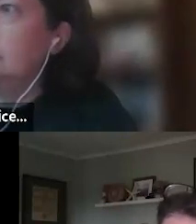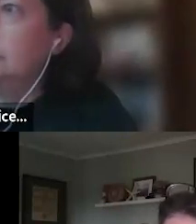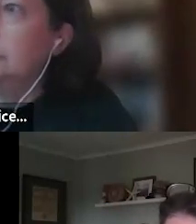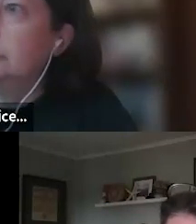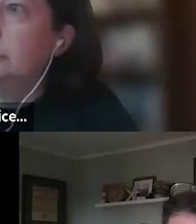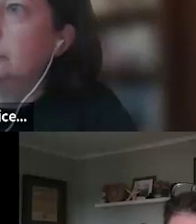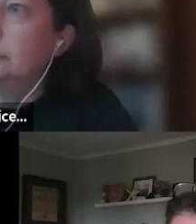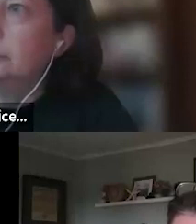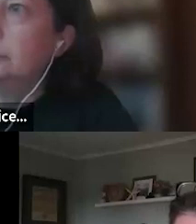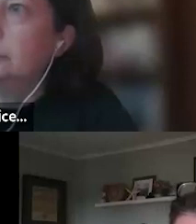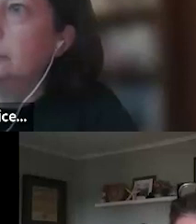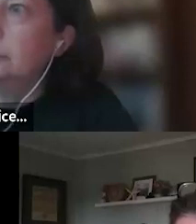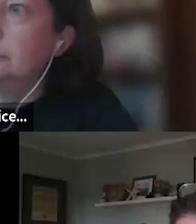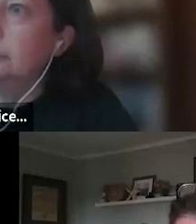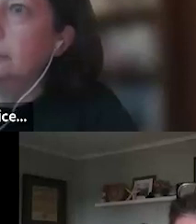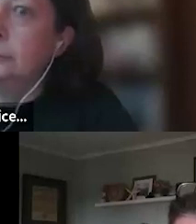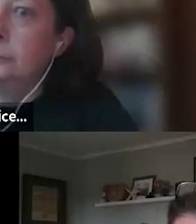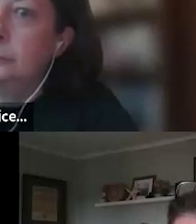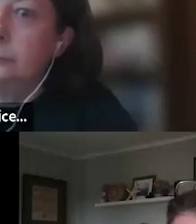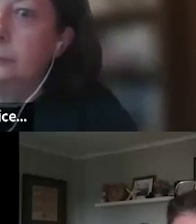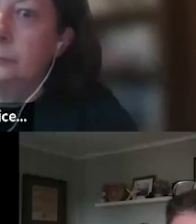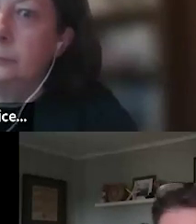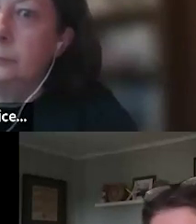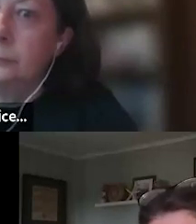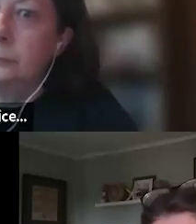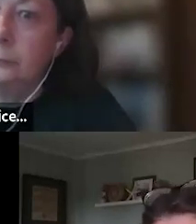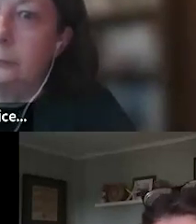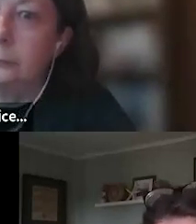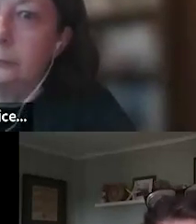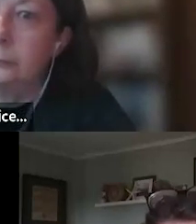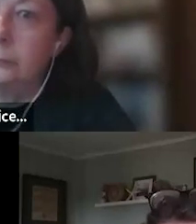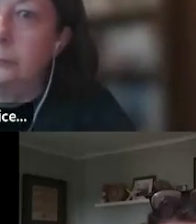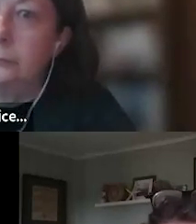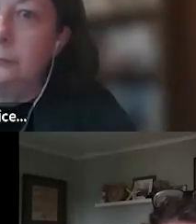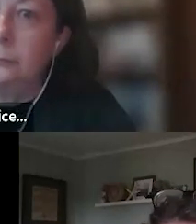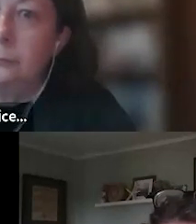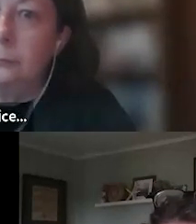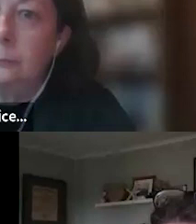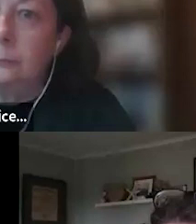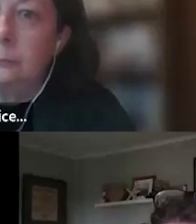connecting to the right living arrangement, like assisted living. Yeah,